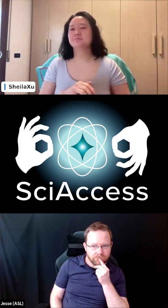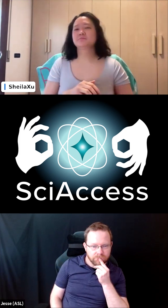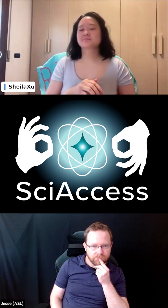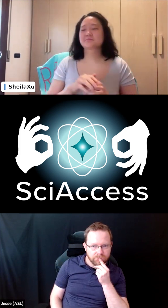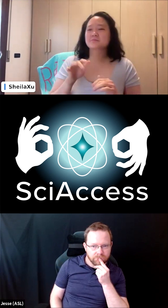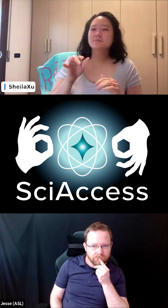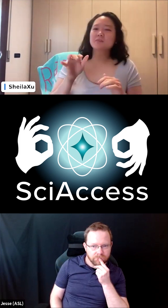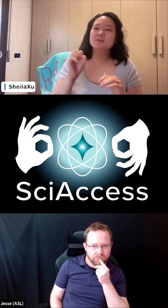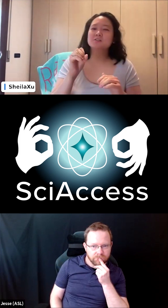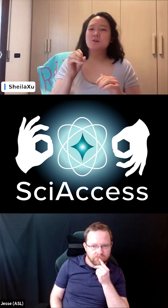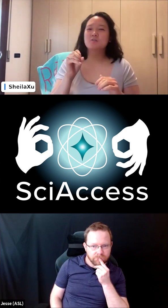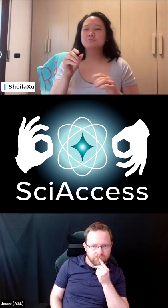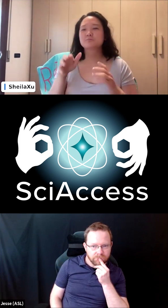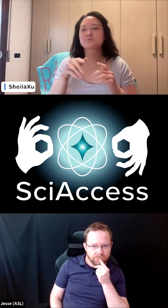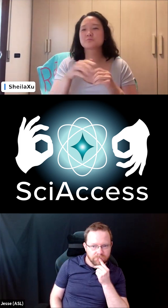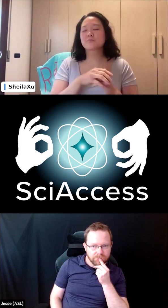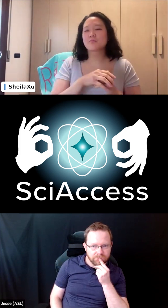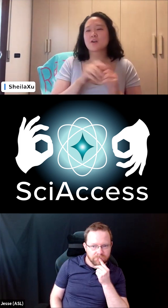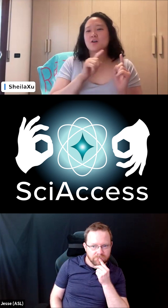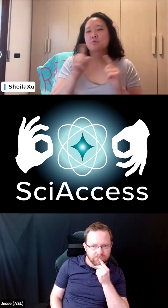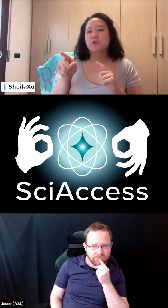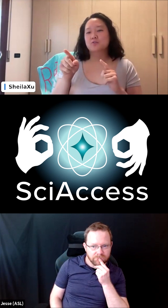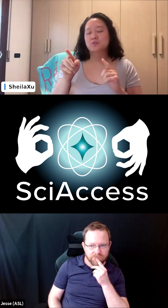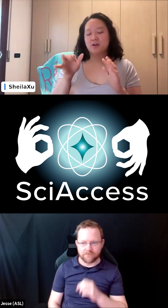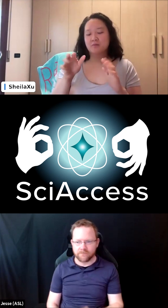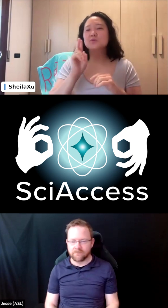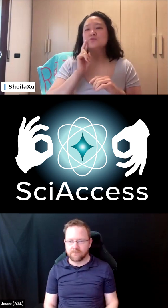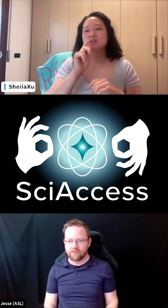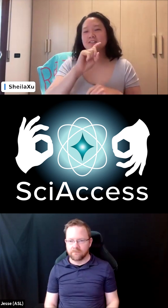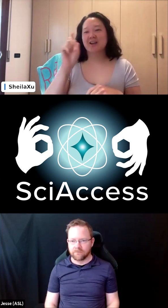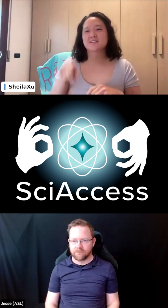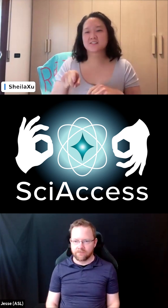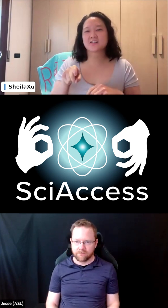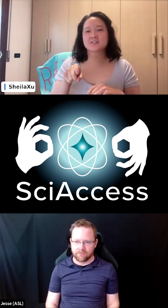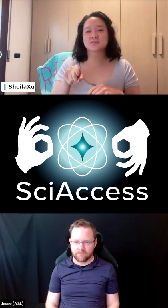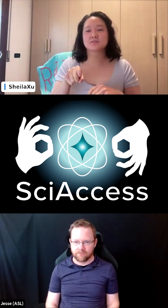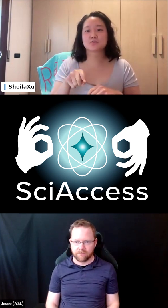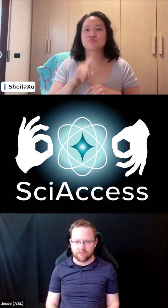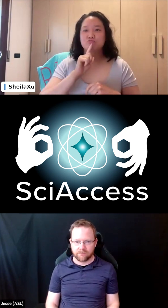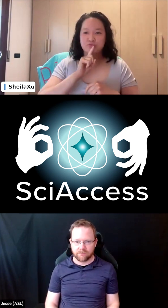The month after that we went to Houston, Texas to go ahead